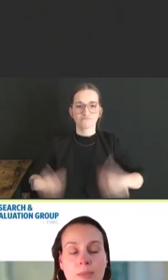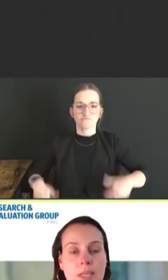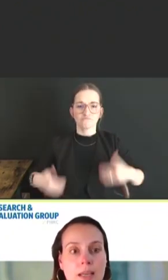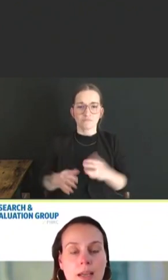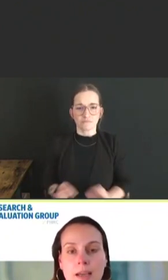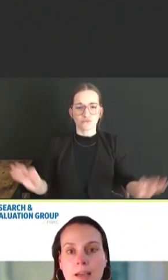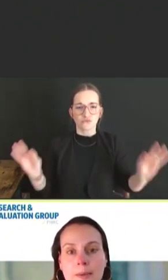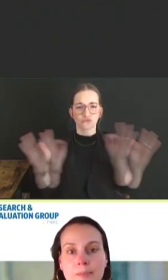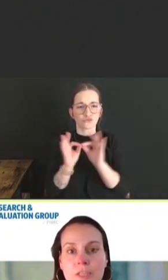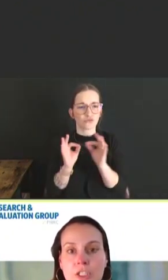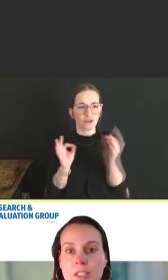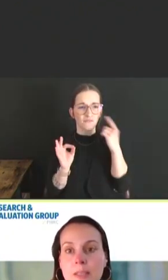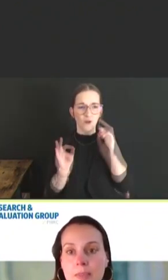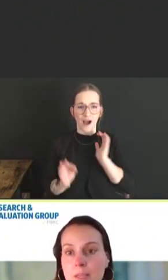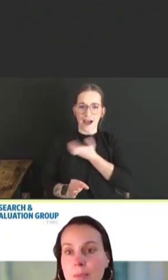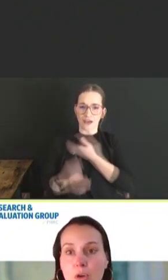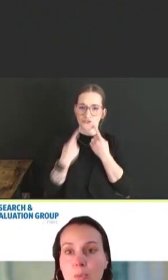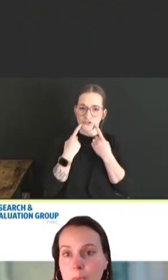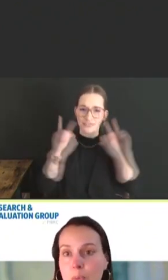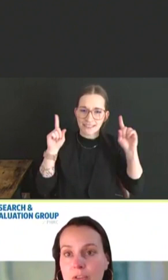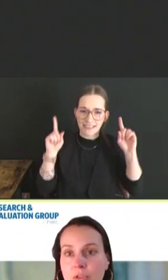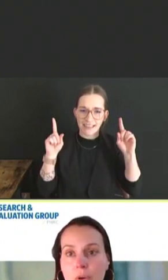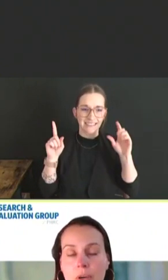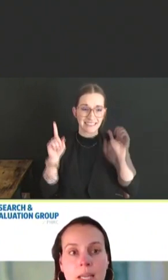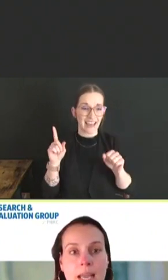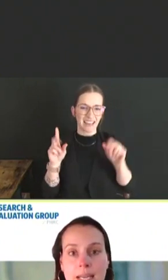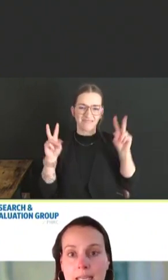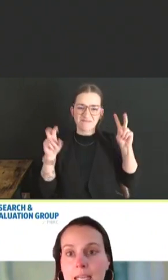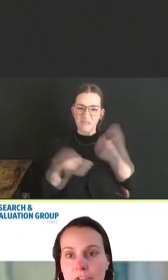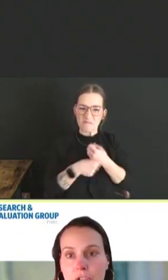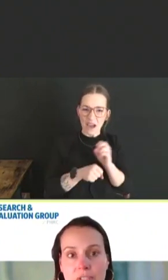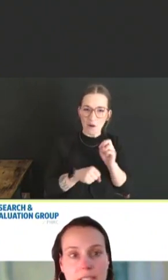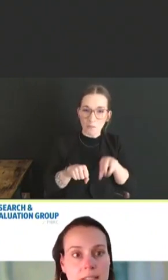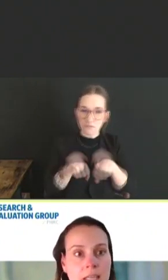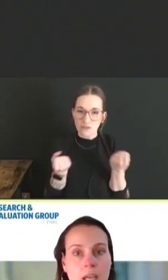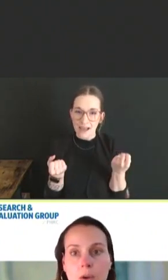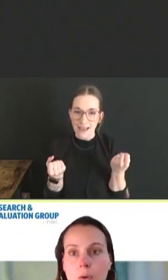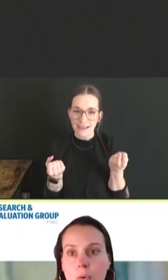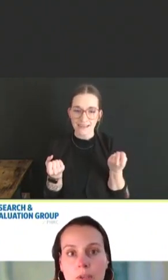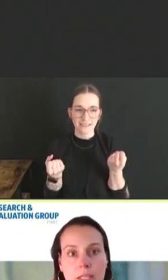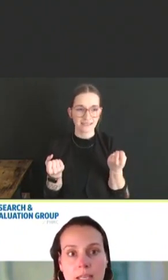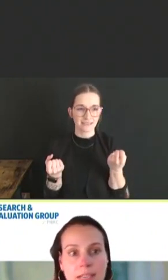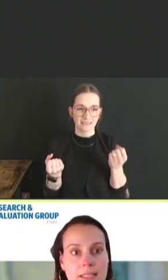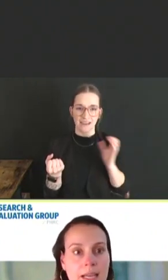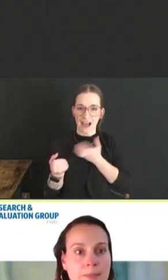really be just the make or break point for any kind of services. We'll go to the next slide.